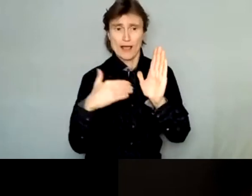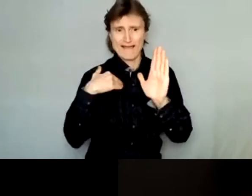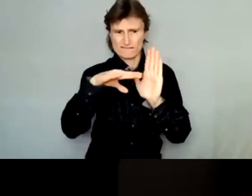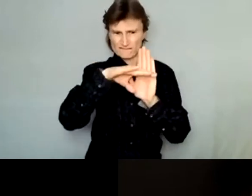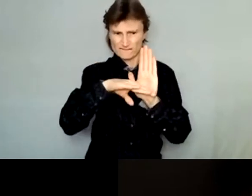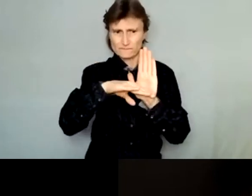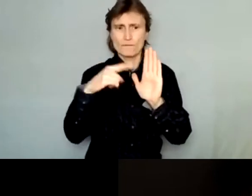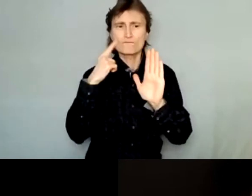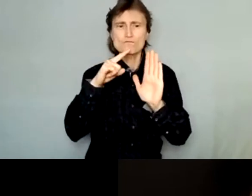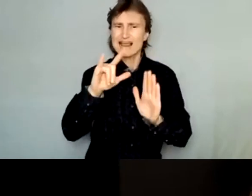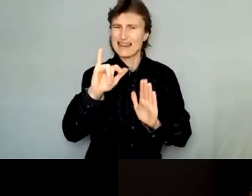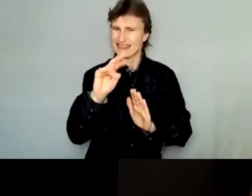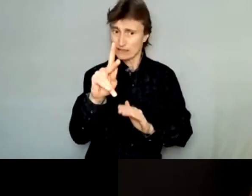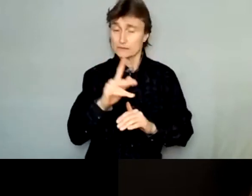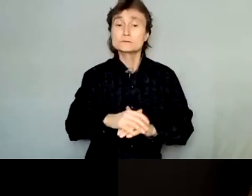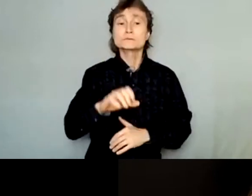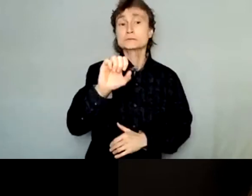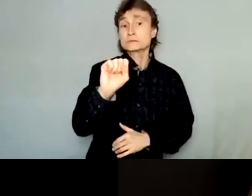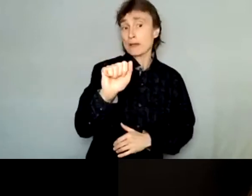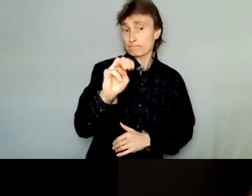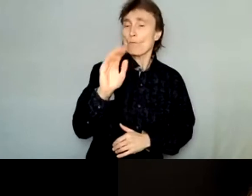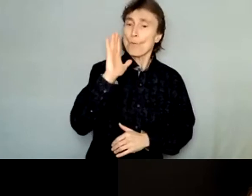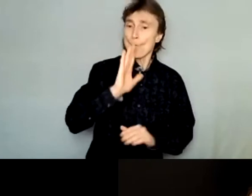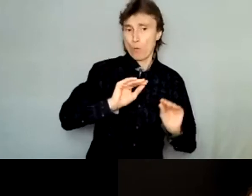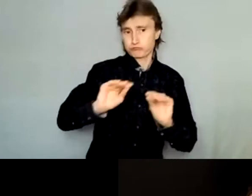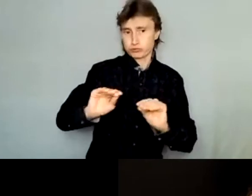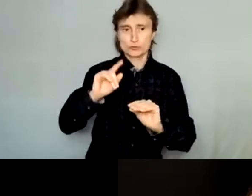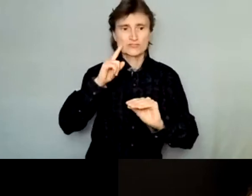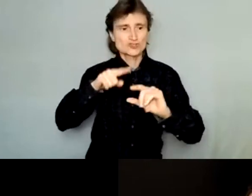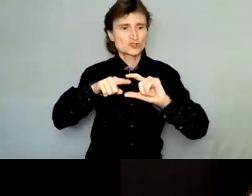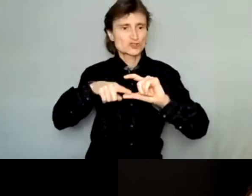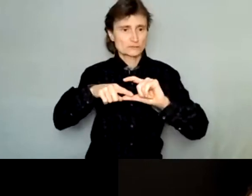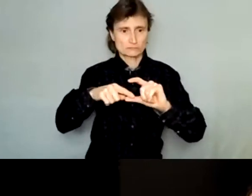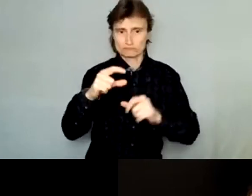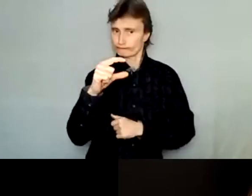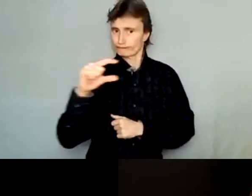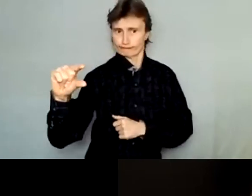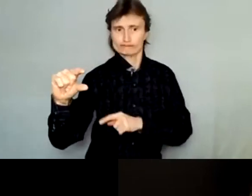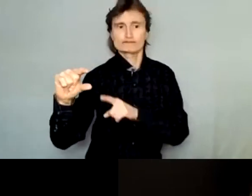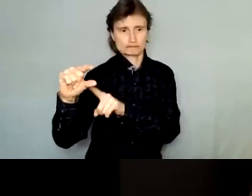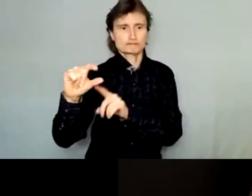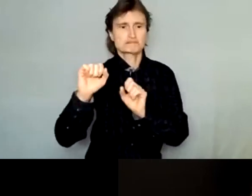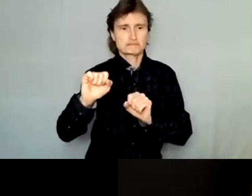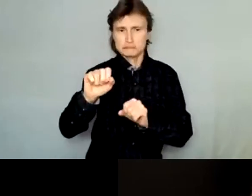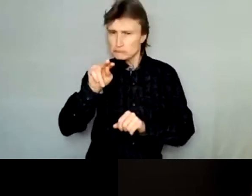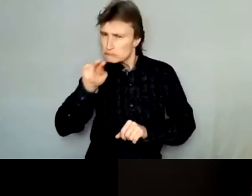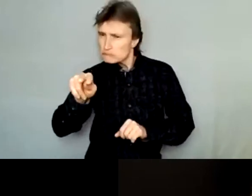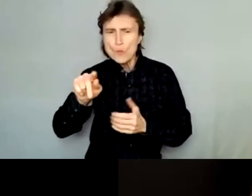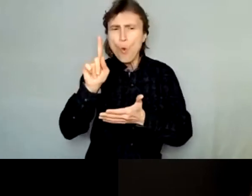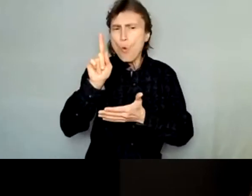And Sam's going to put it in the chat as well, so you can take a look for reference as to what that group agreement entails.